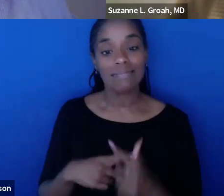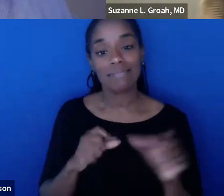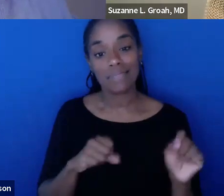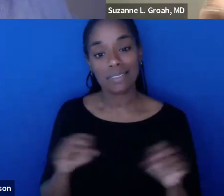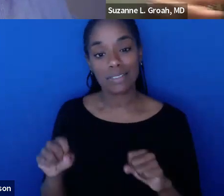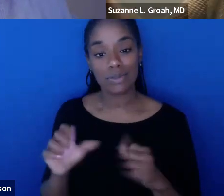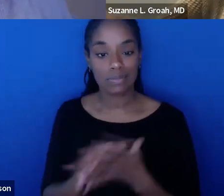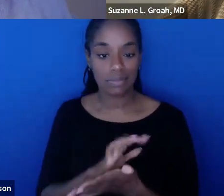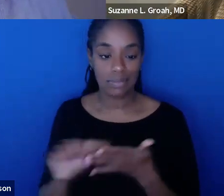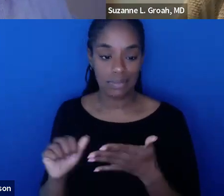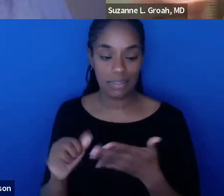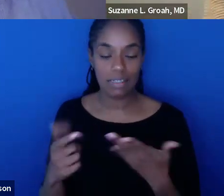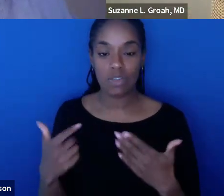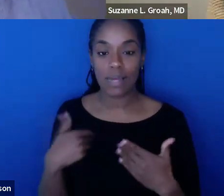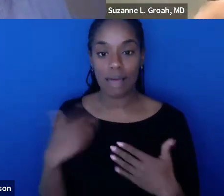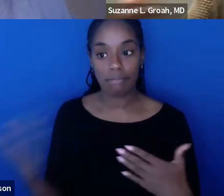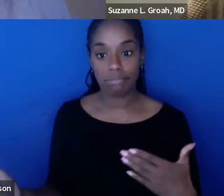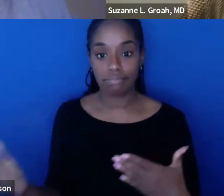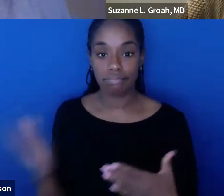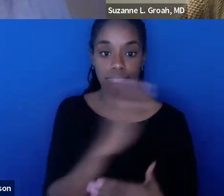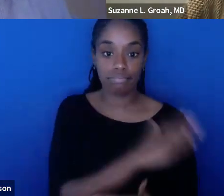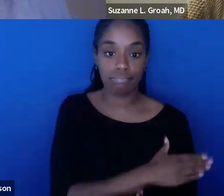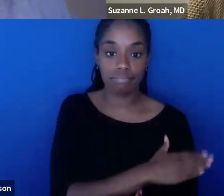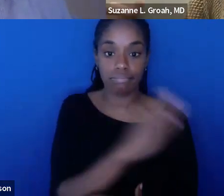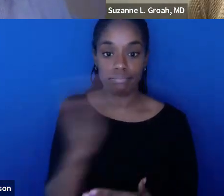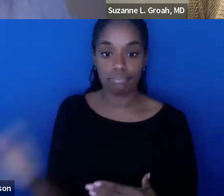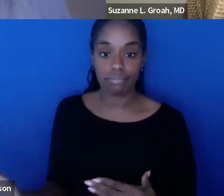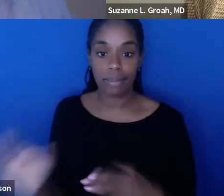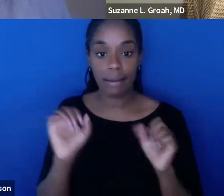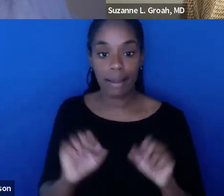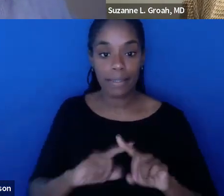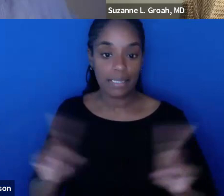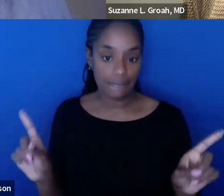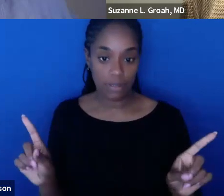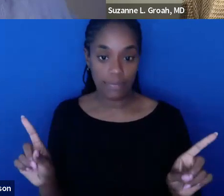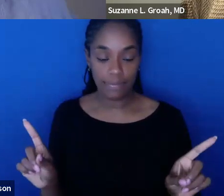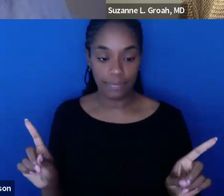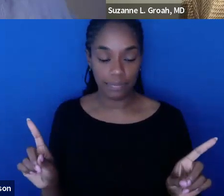So there's this whole spectrum that can be different with different people.